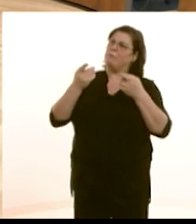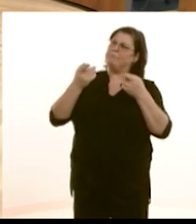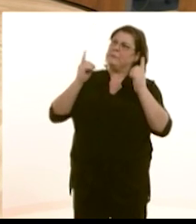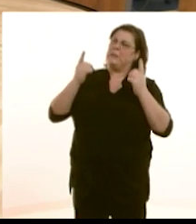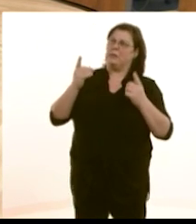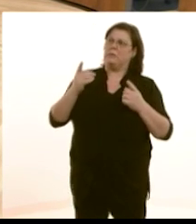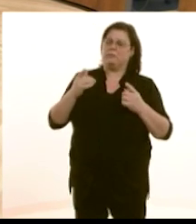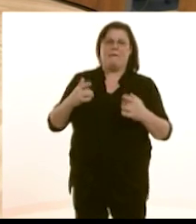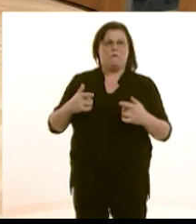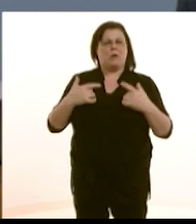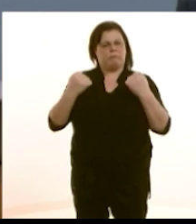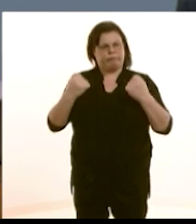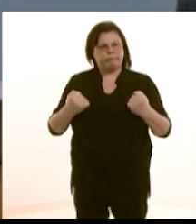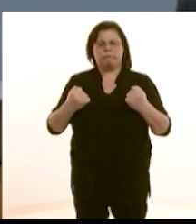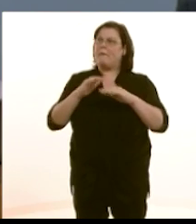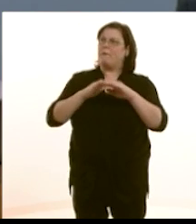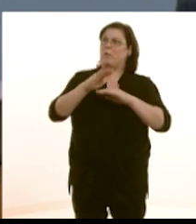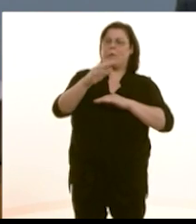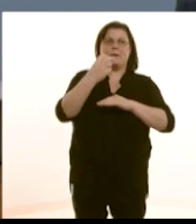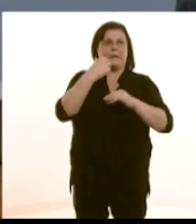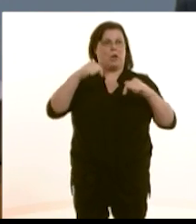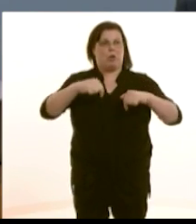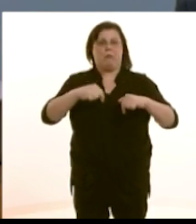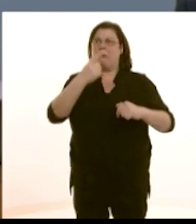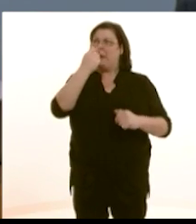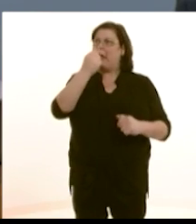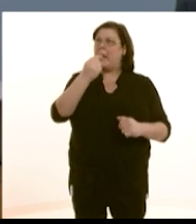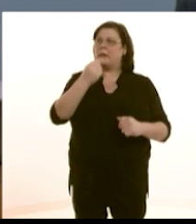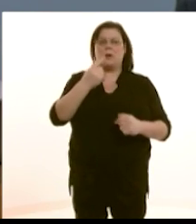believe that. Any advanced economy has to retain its steel industry and I would stand